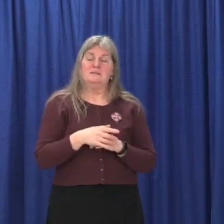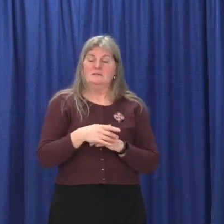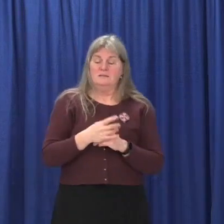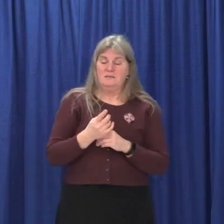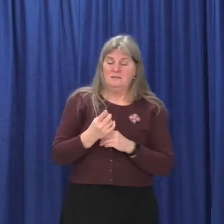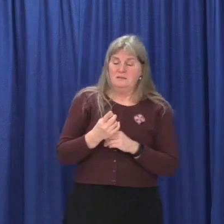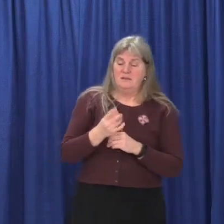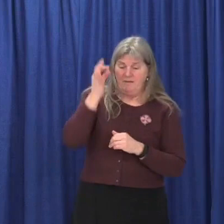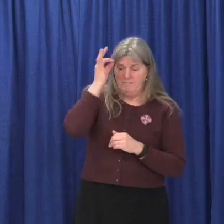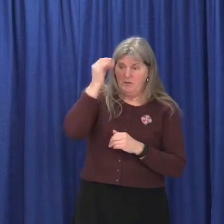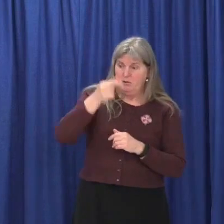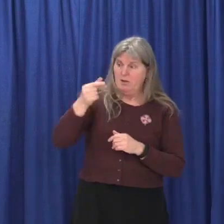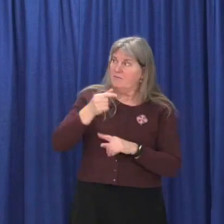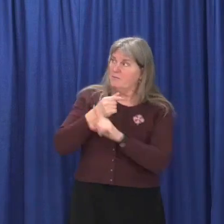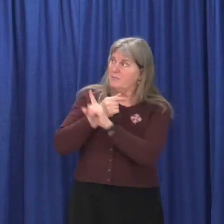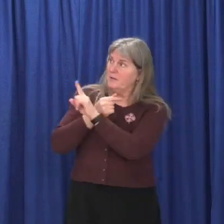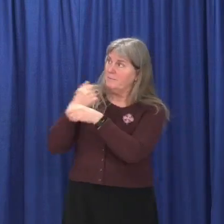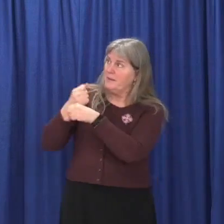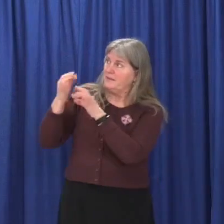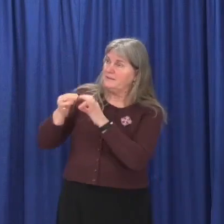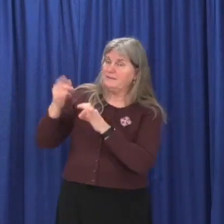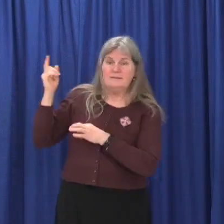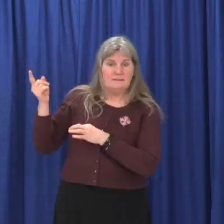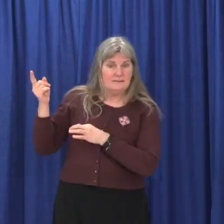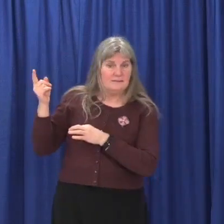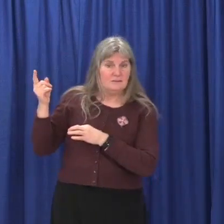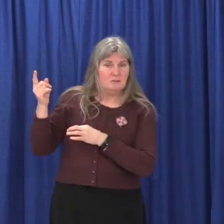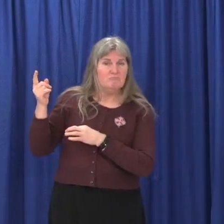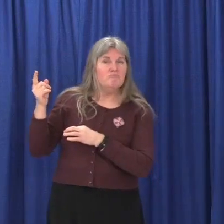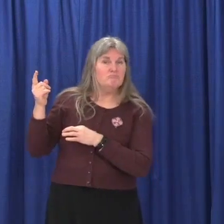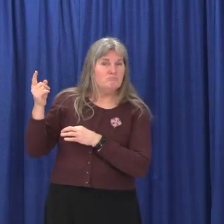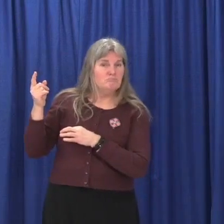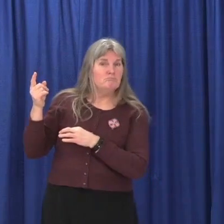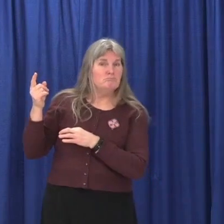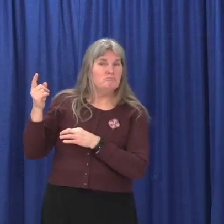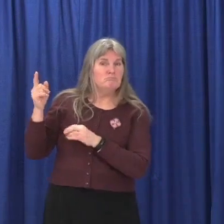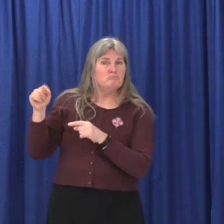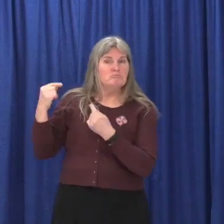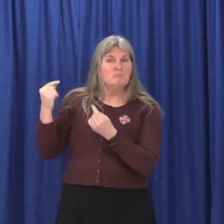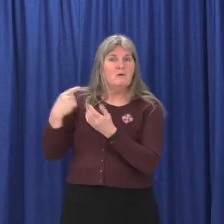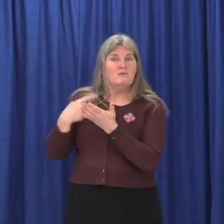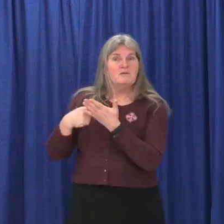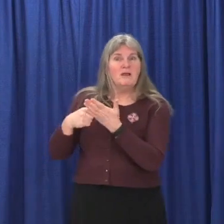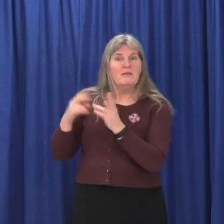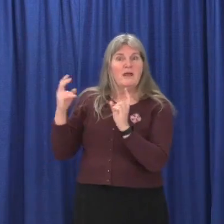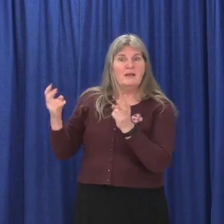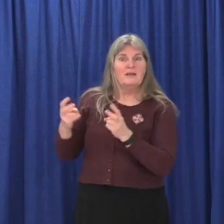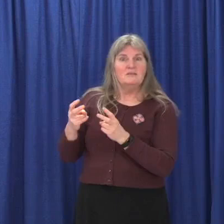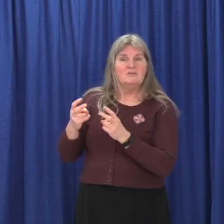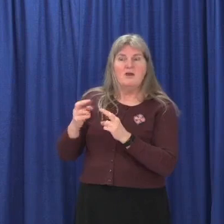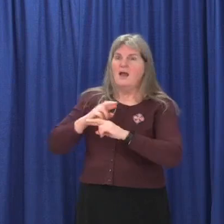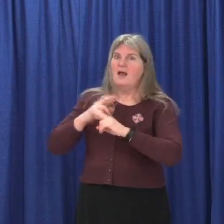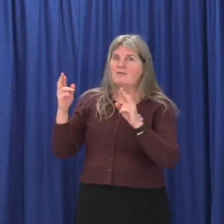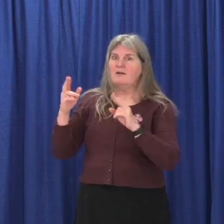measures comes in, and we've talked about that a bit as well, in the past, more tools in the toolbox for our RCMP.